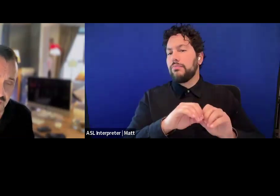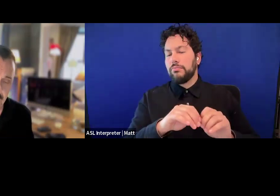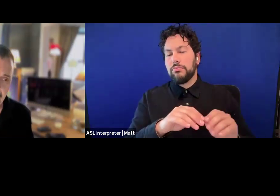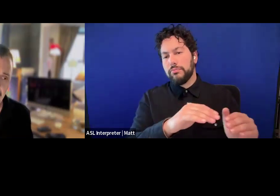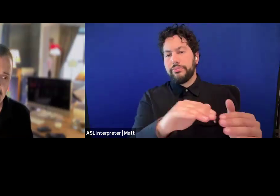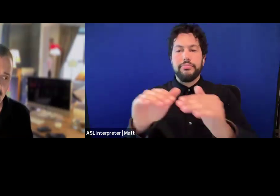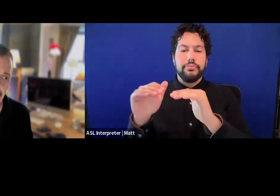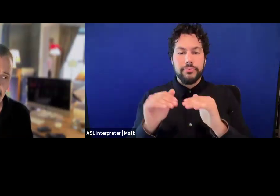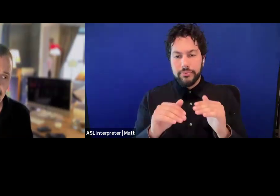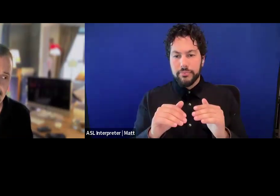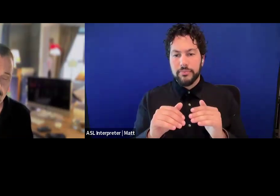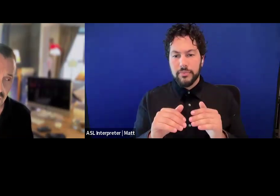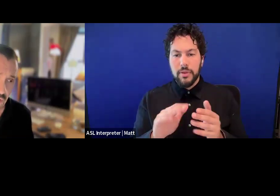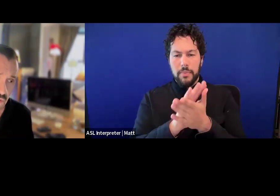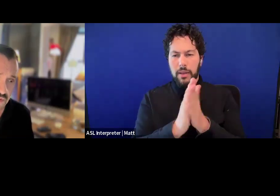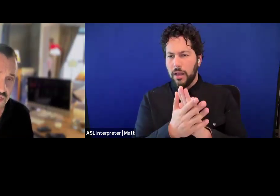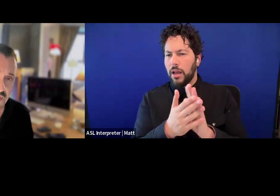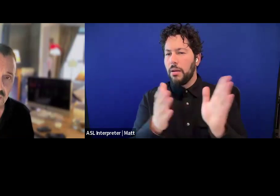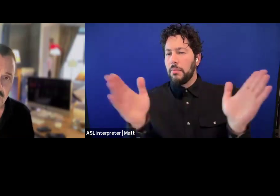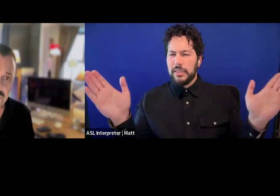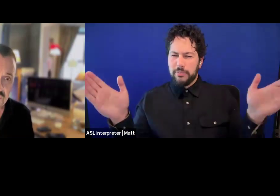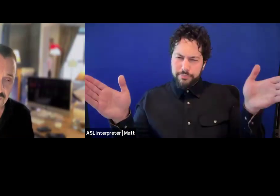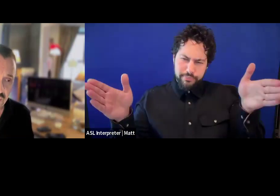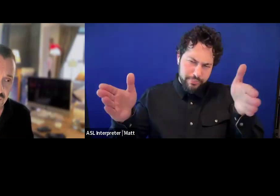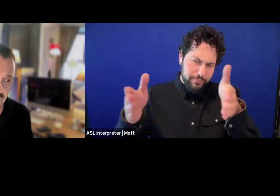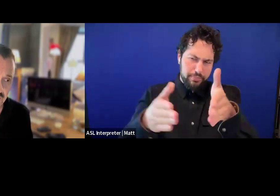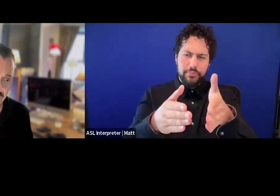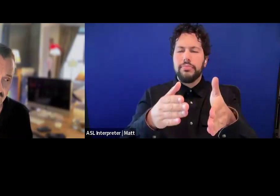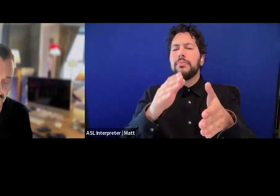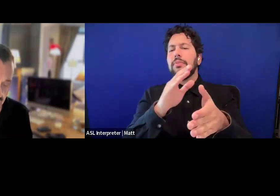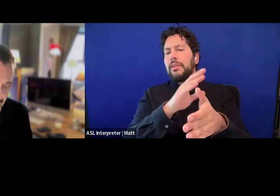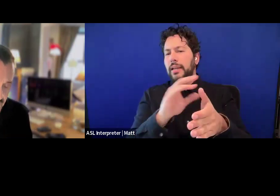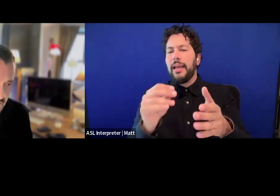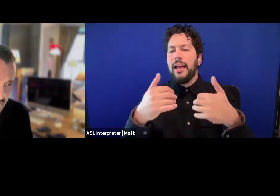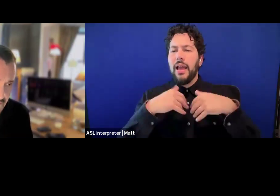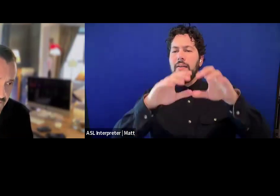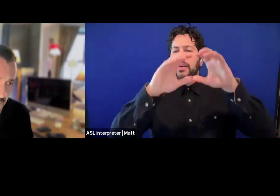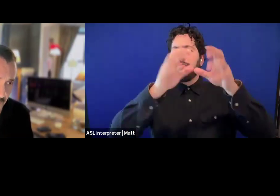becomes narrowed and closed, and subject to classification.